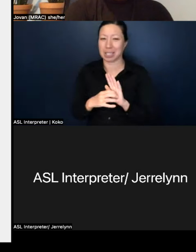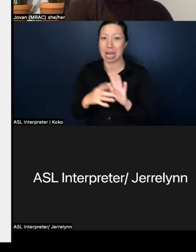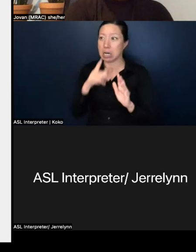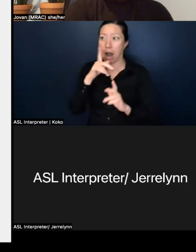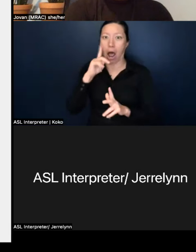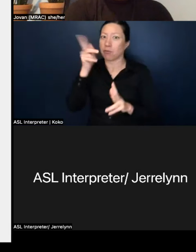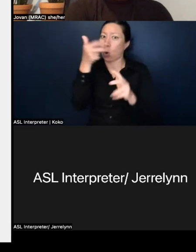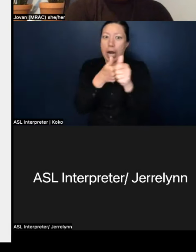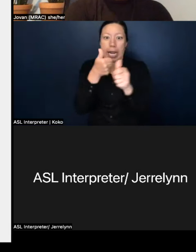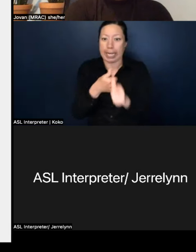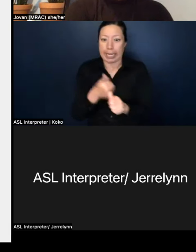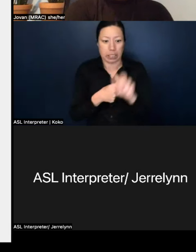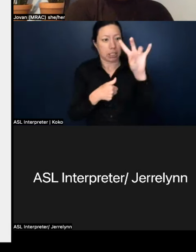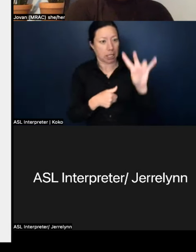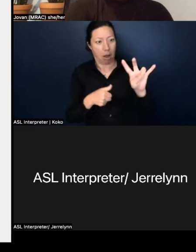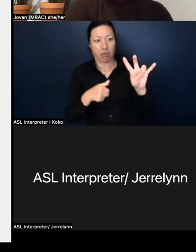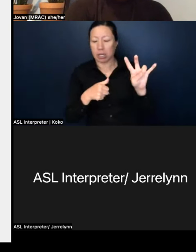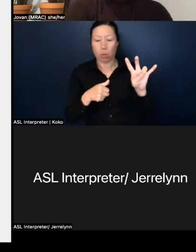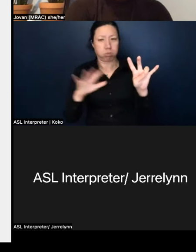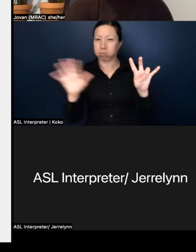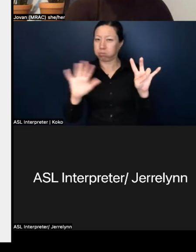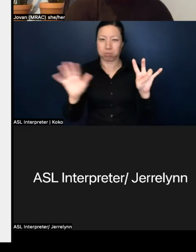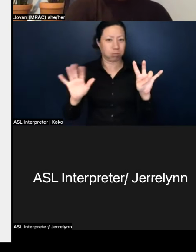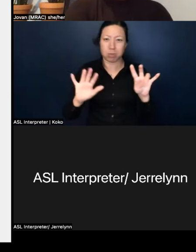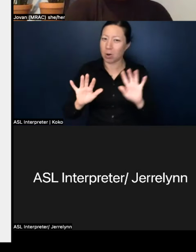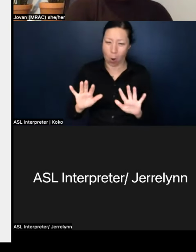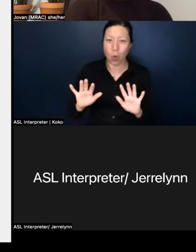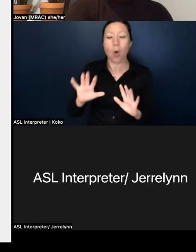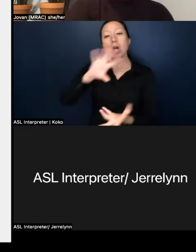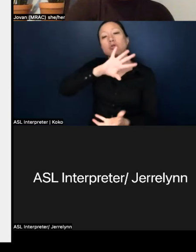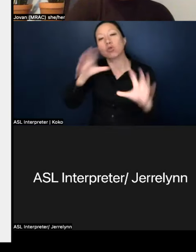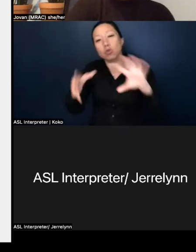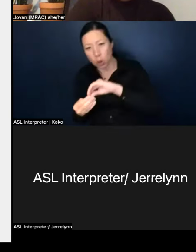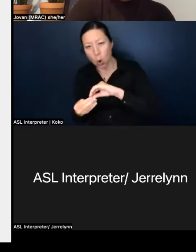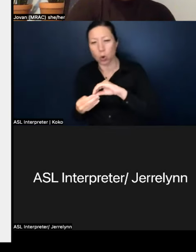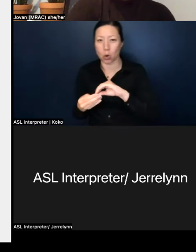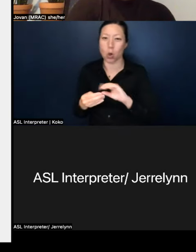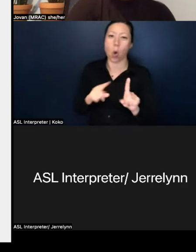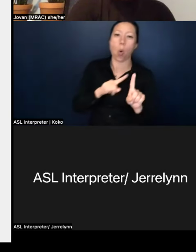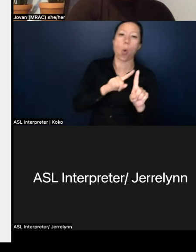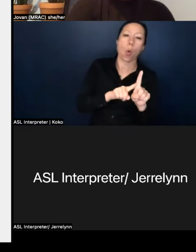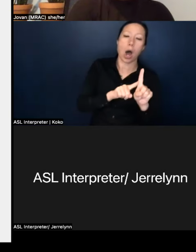per question. We are recommending one paragraph total,